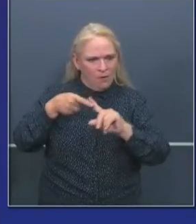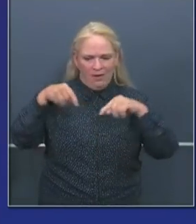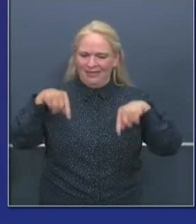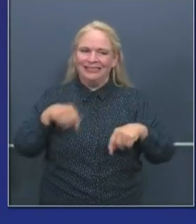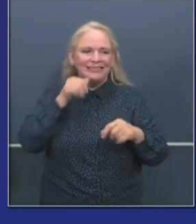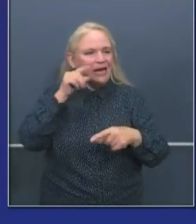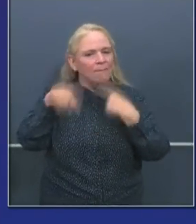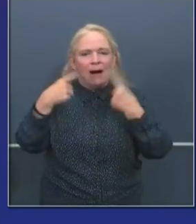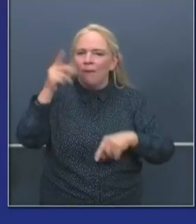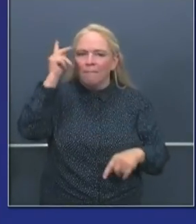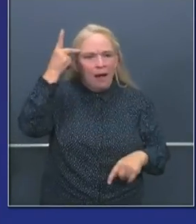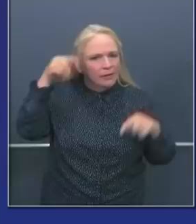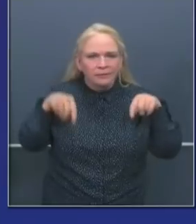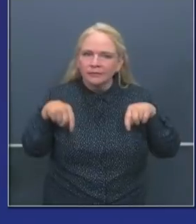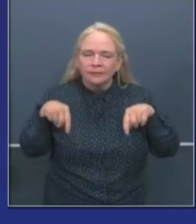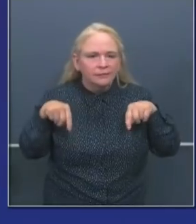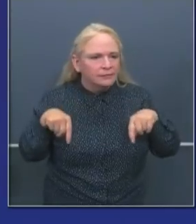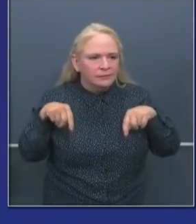WERE WILLING TO DO IT BUT TWO REPRESENTING THE REPUBLICANS